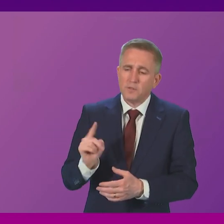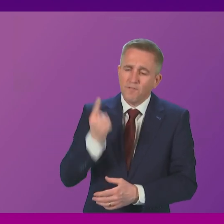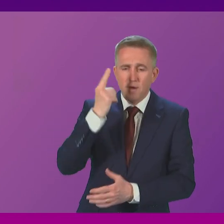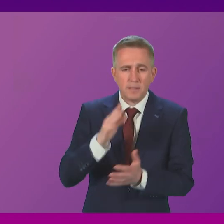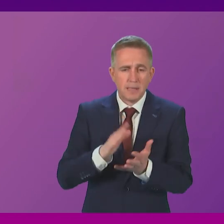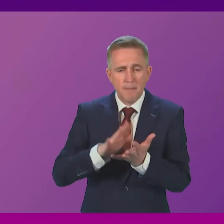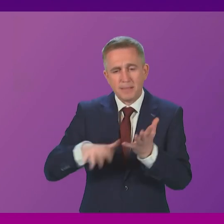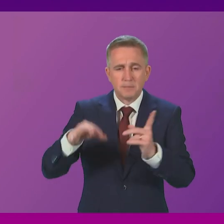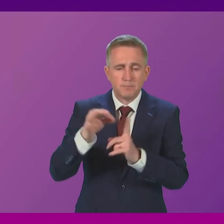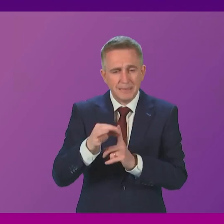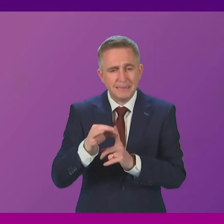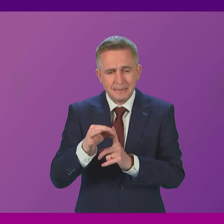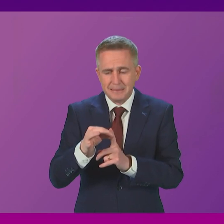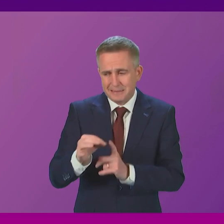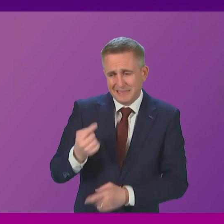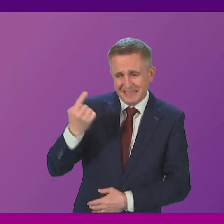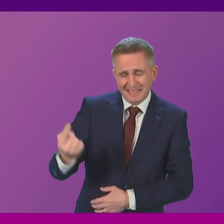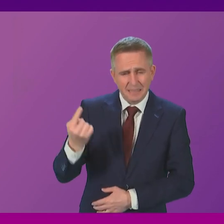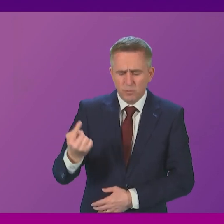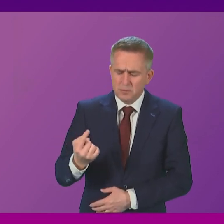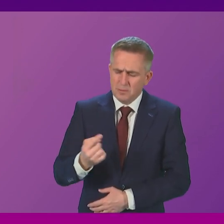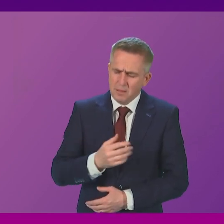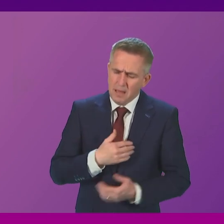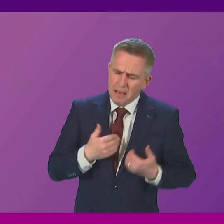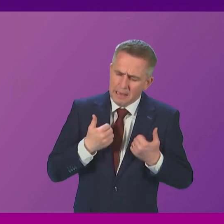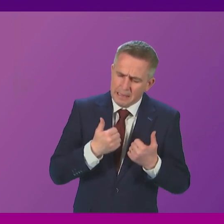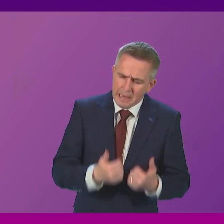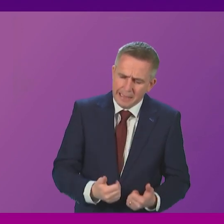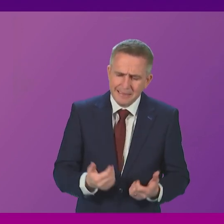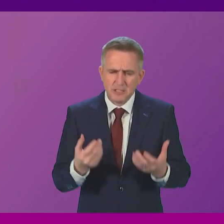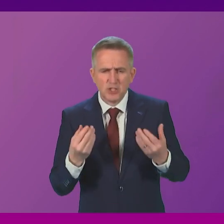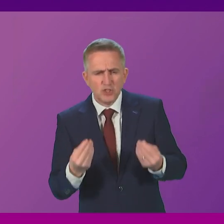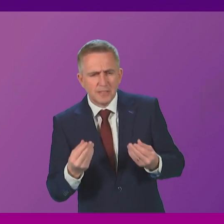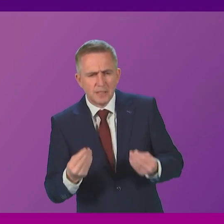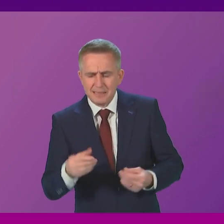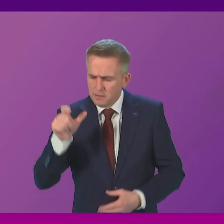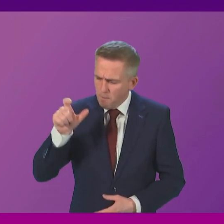He was by far the kindest and most gentle soul I have ever known, and I think that if